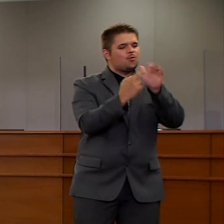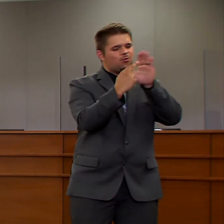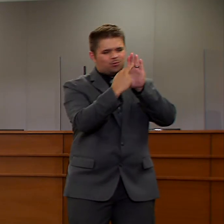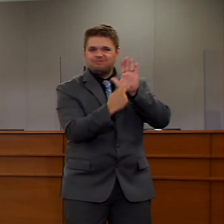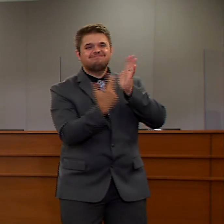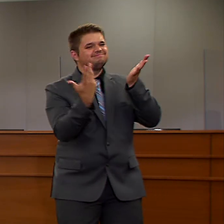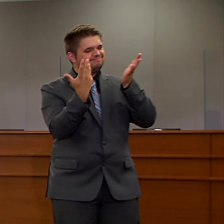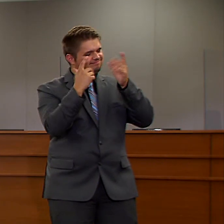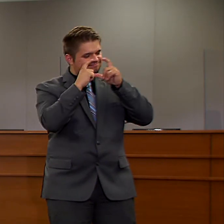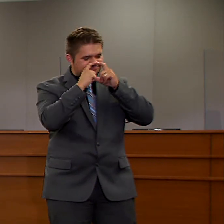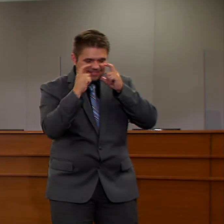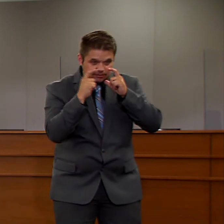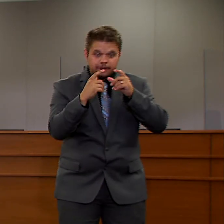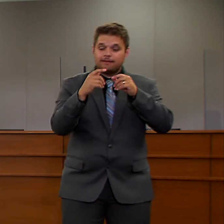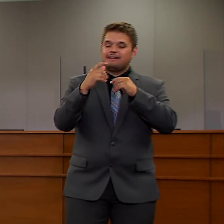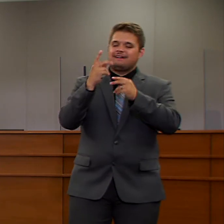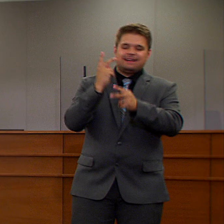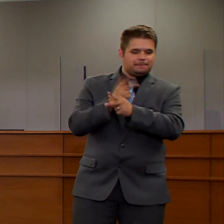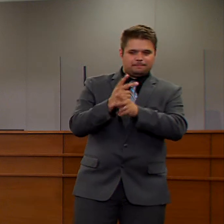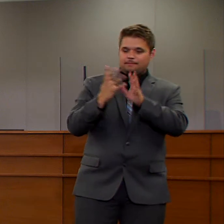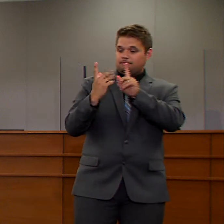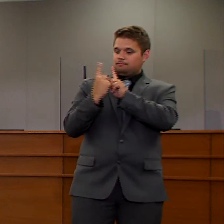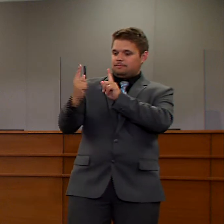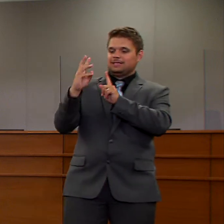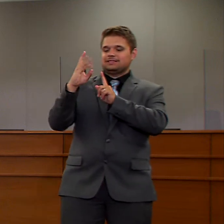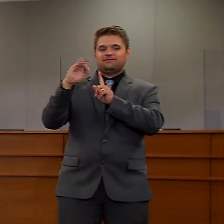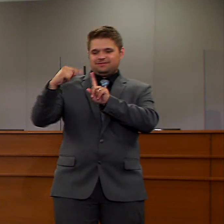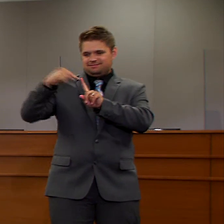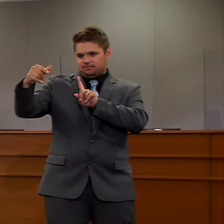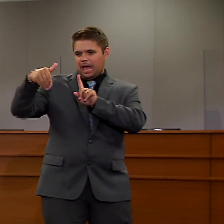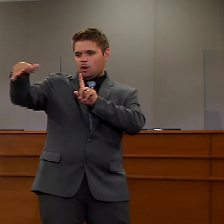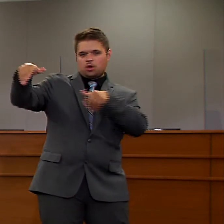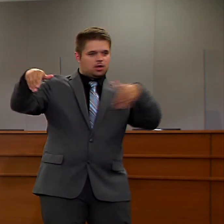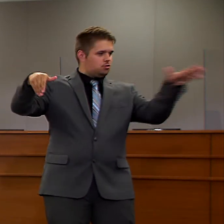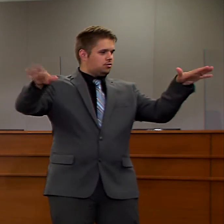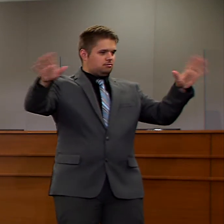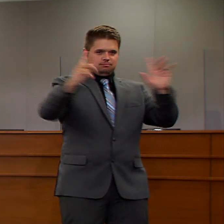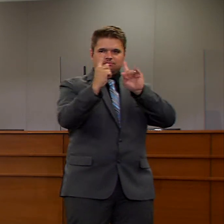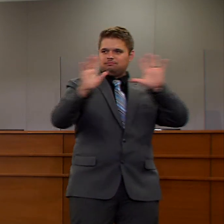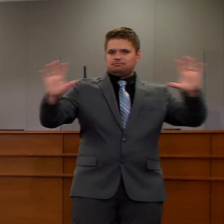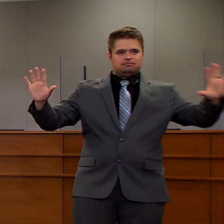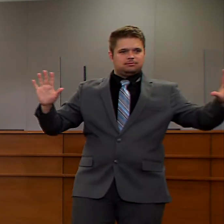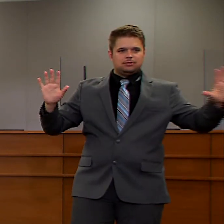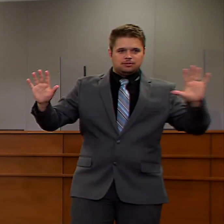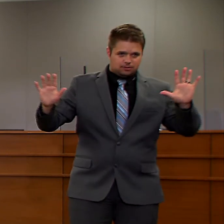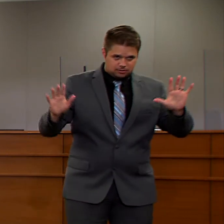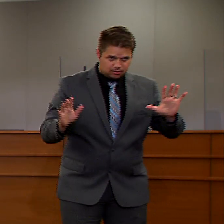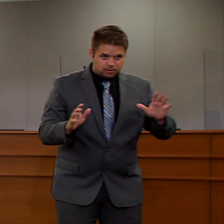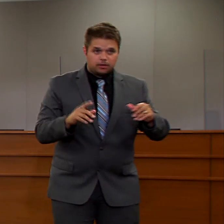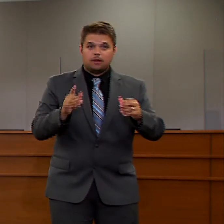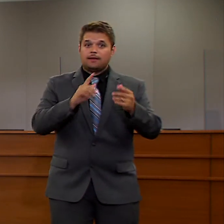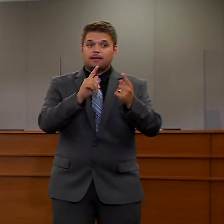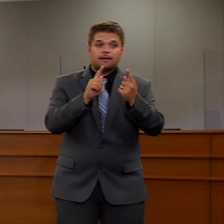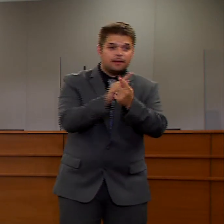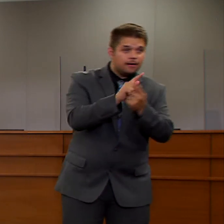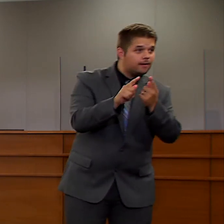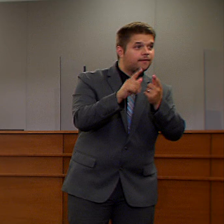Avoid gathering with people from outside your household. If you do want to meet up with friends keep gathering small 5